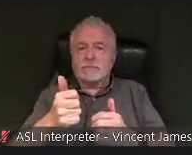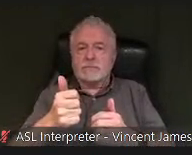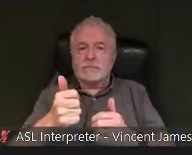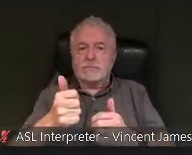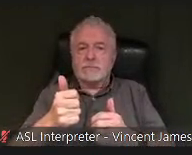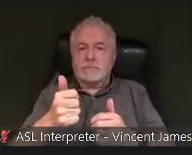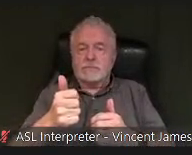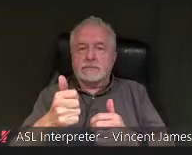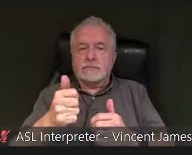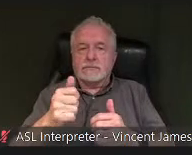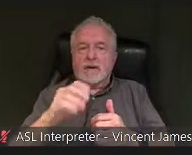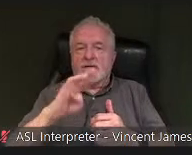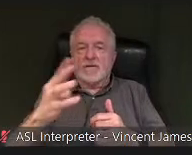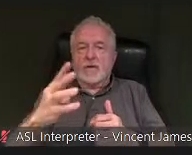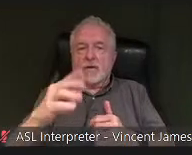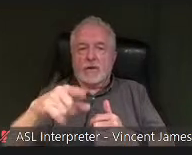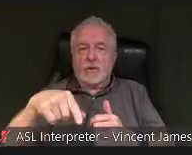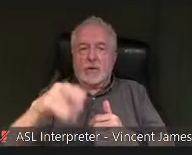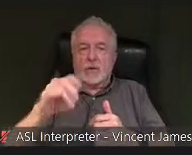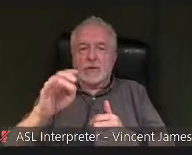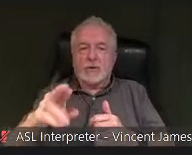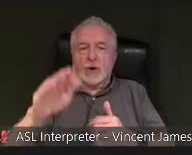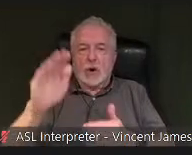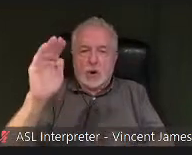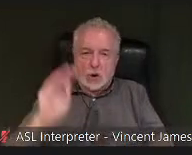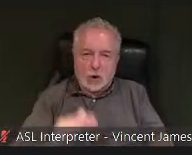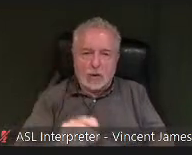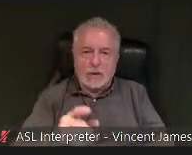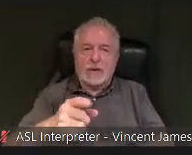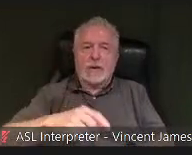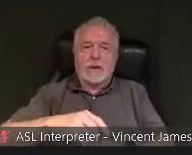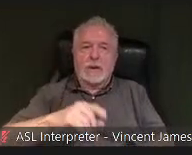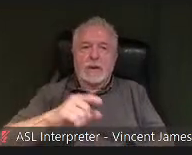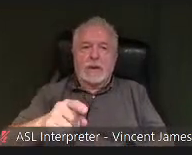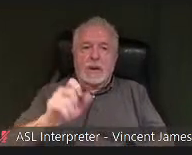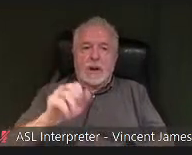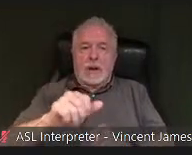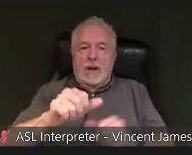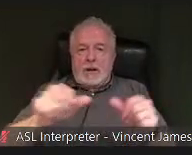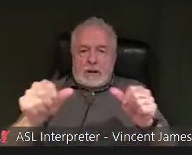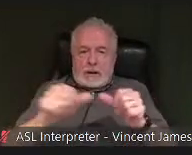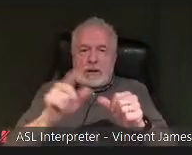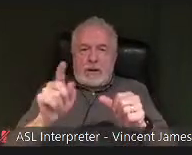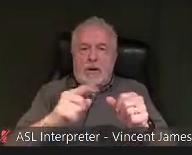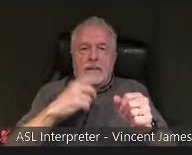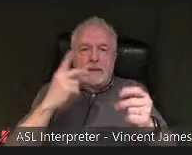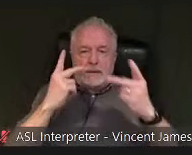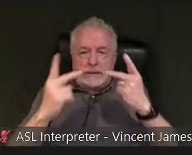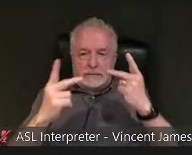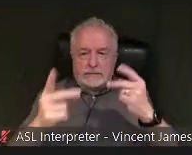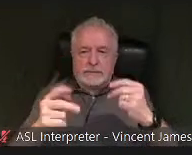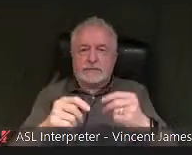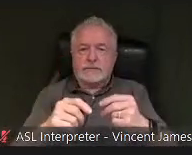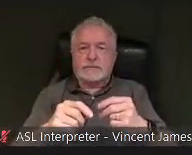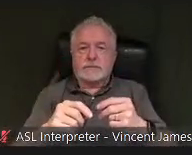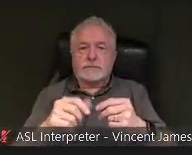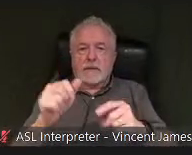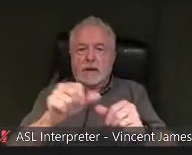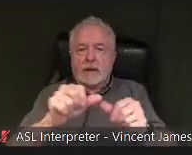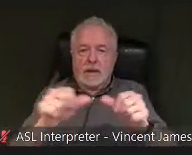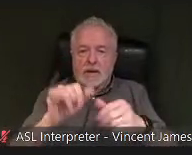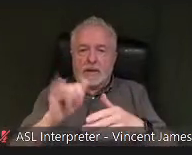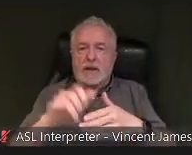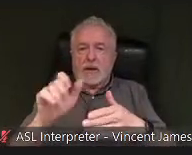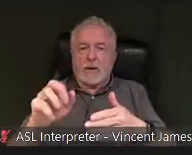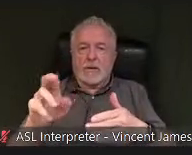Quarter, the lowest quarter, these are the areas where we see areas that are.